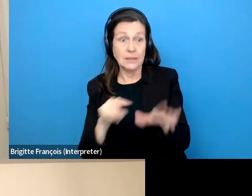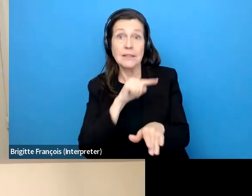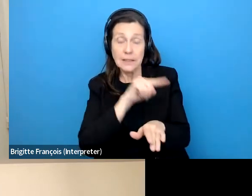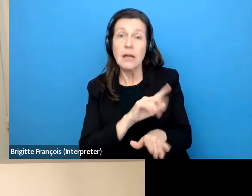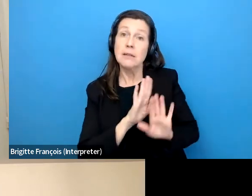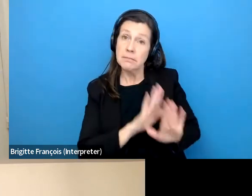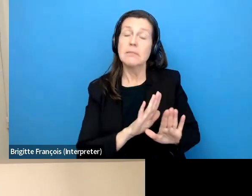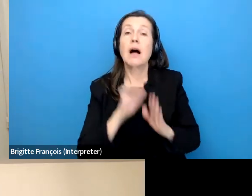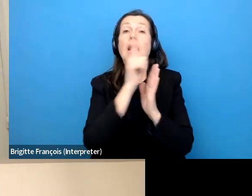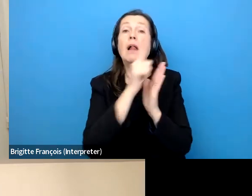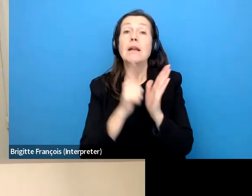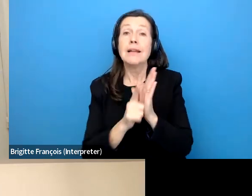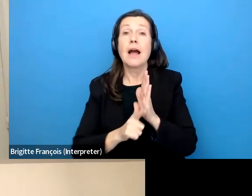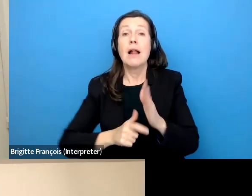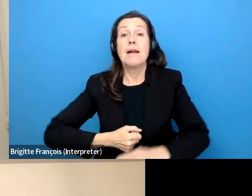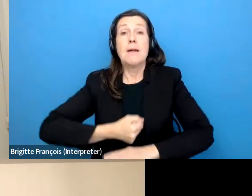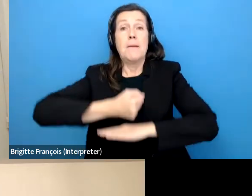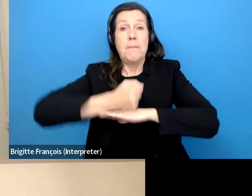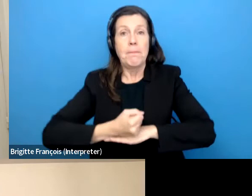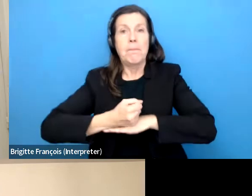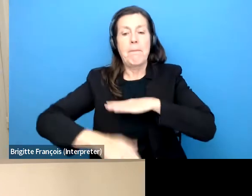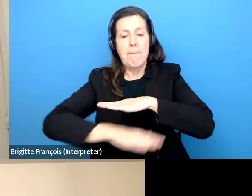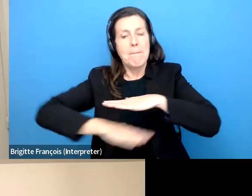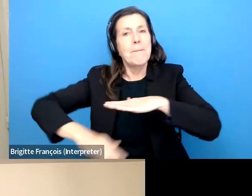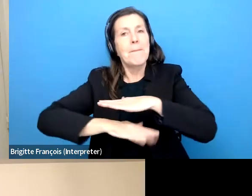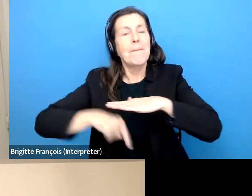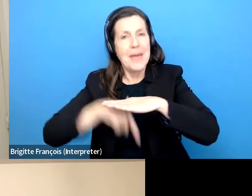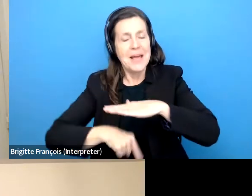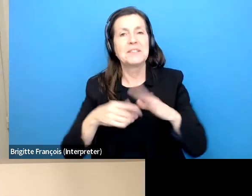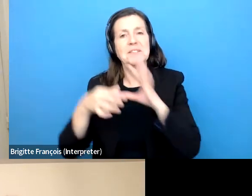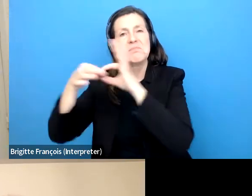among other international legal documents.